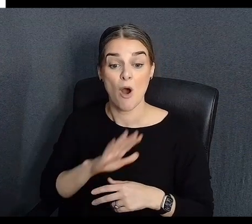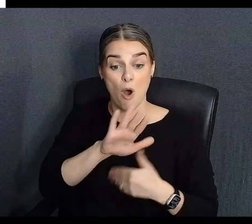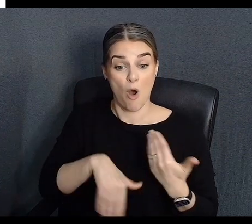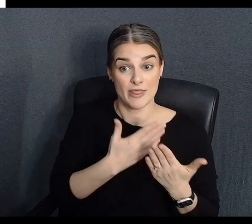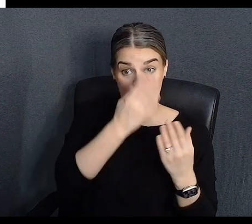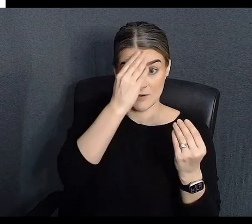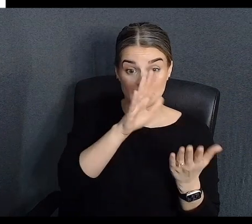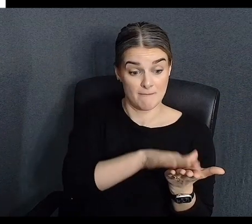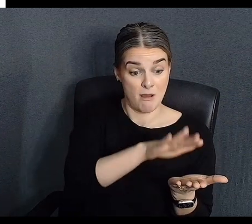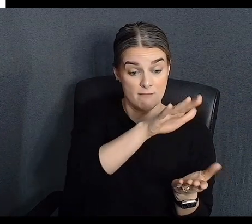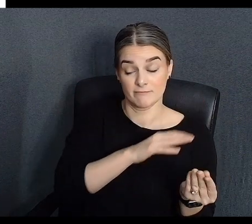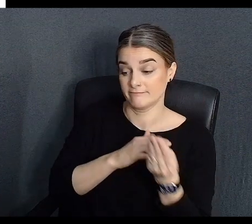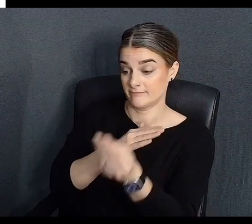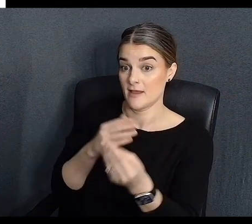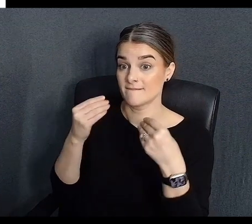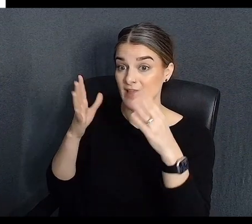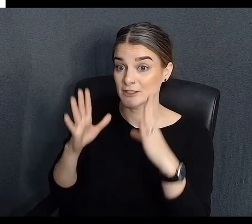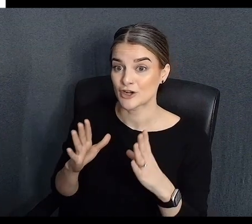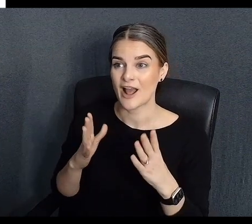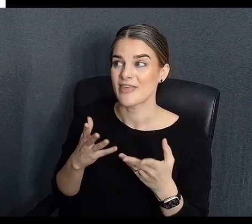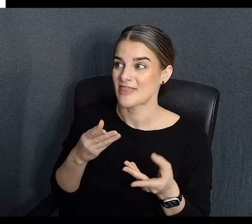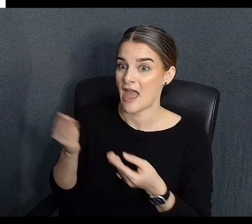So here on this slide is just a list of information